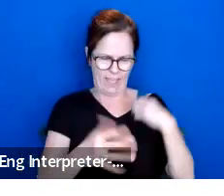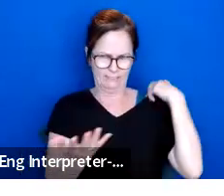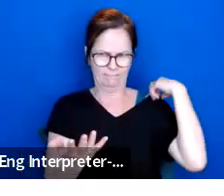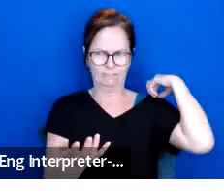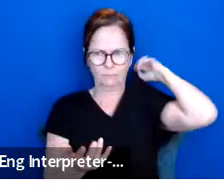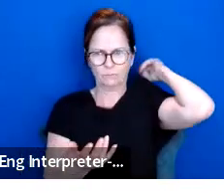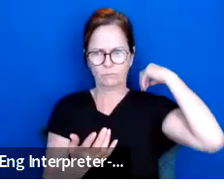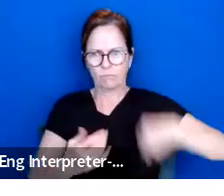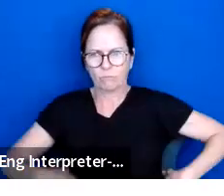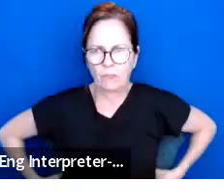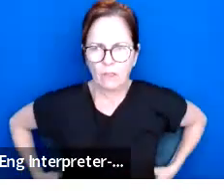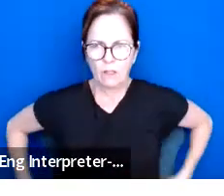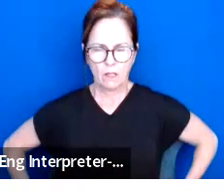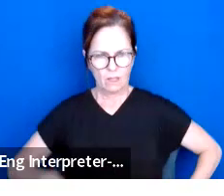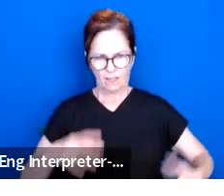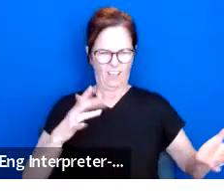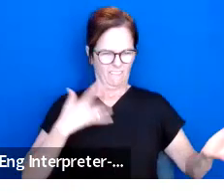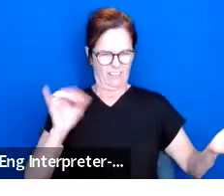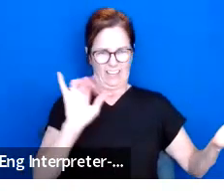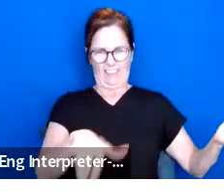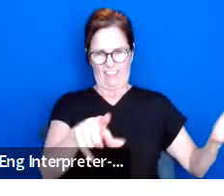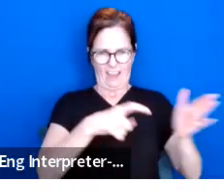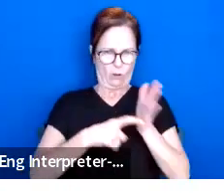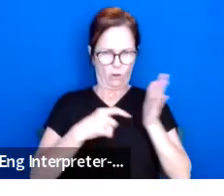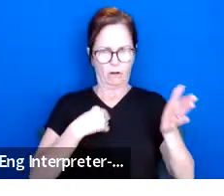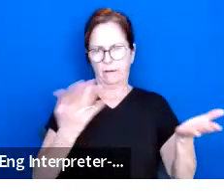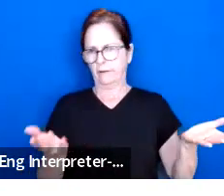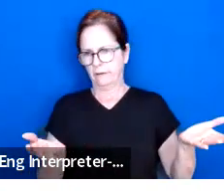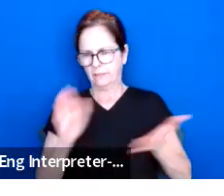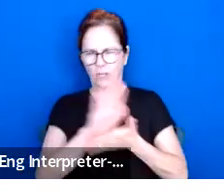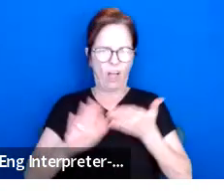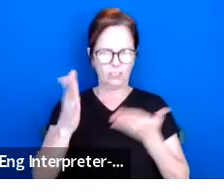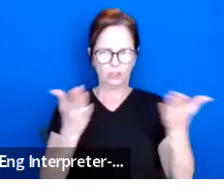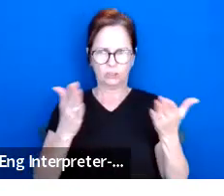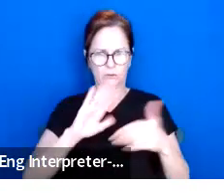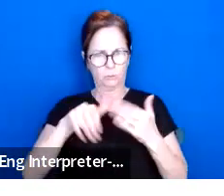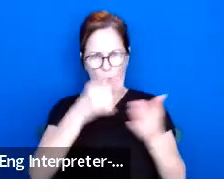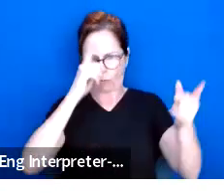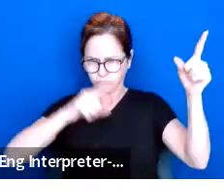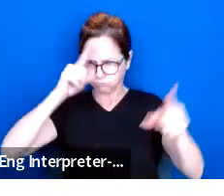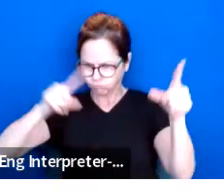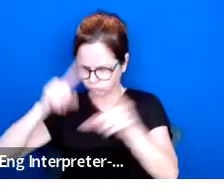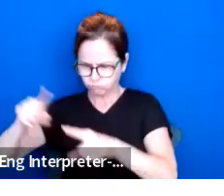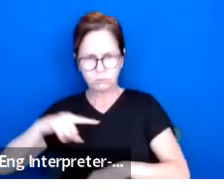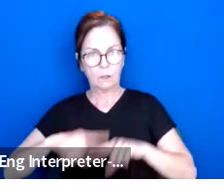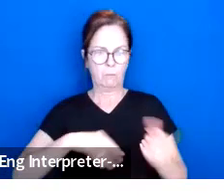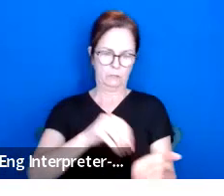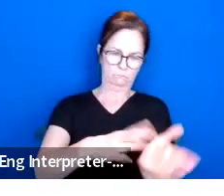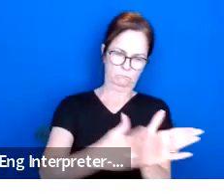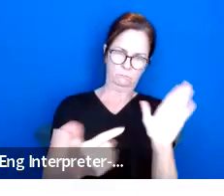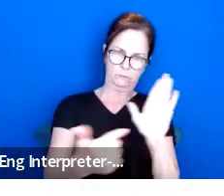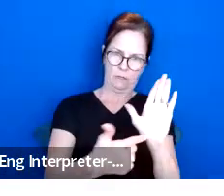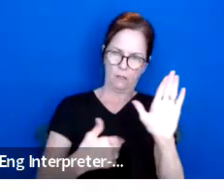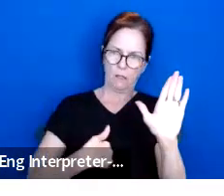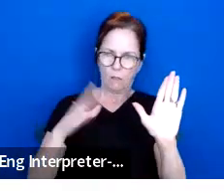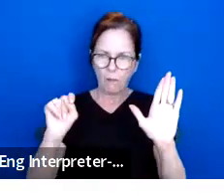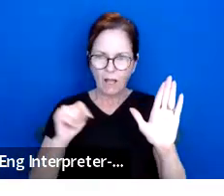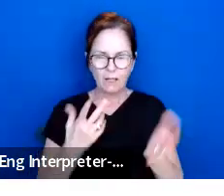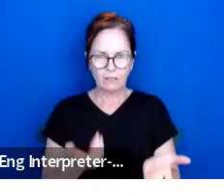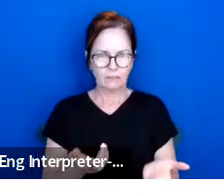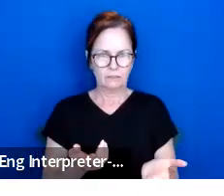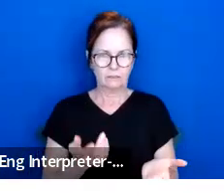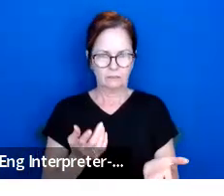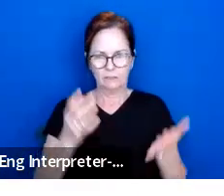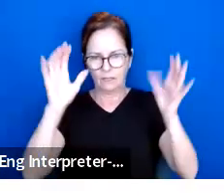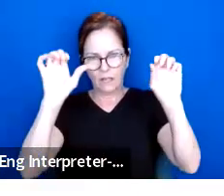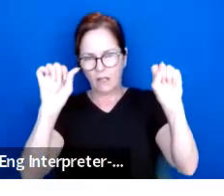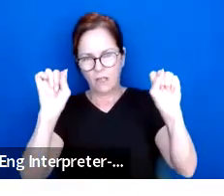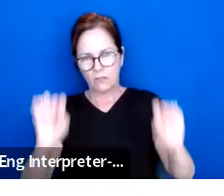Please do your college service. But I think it's left gray on purpose that you have freedom to like be an awesome colleague.